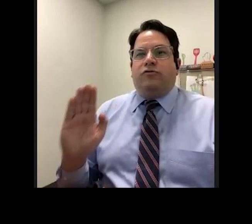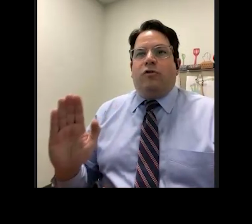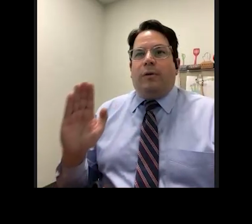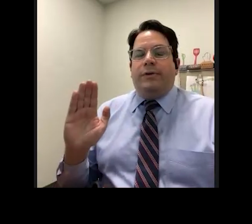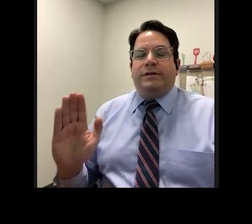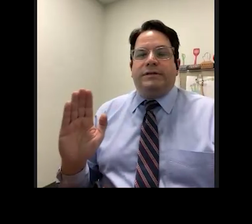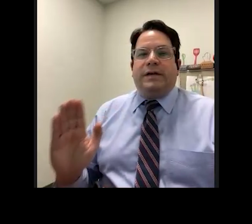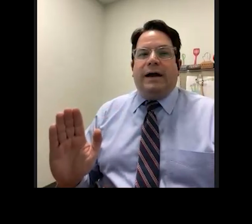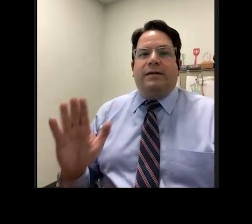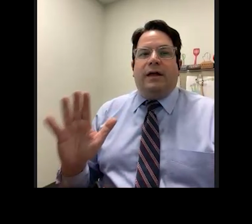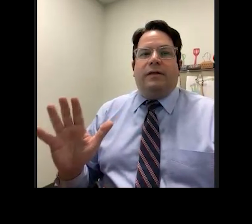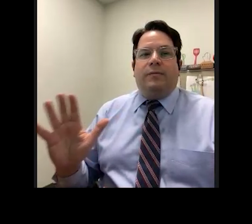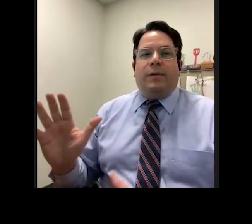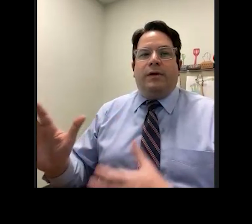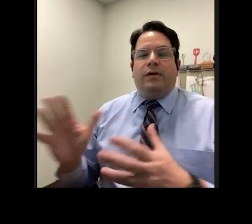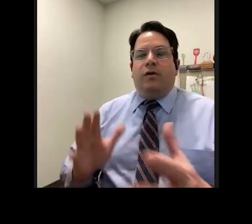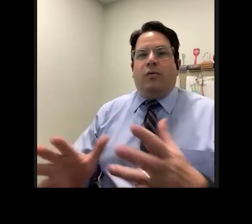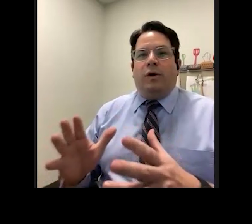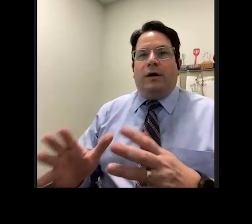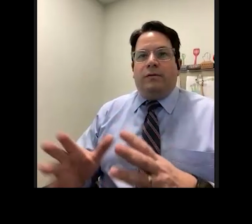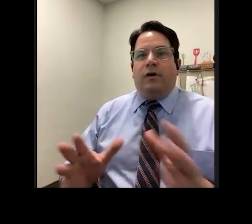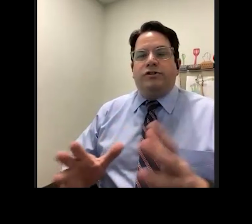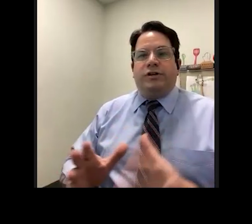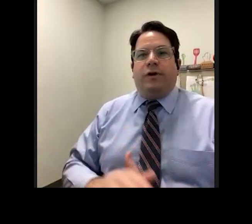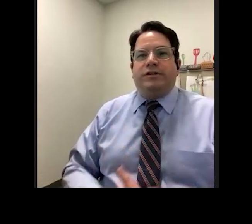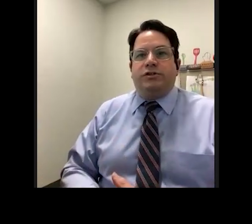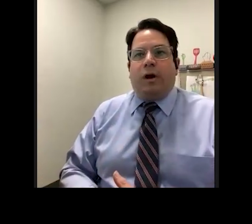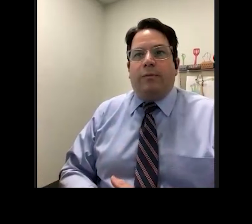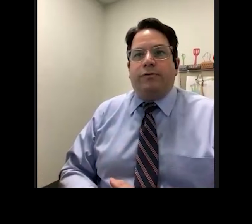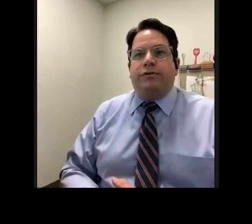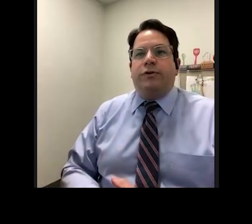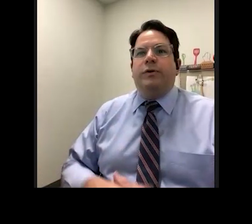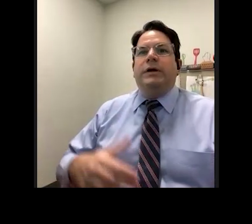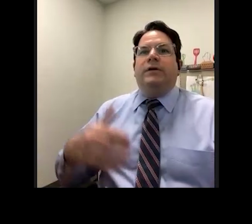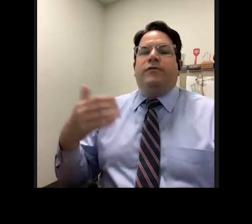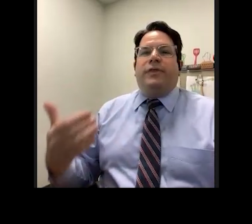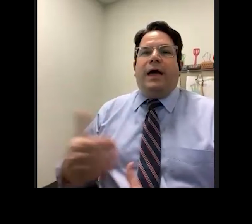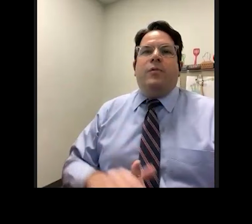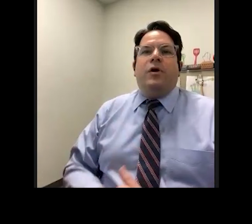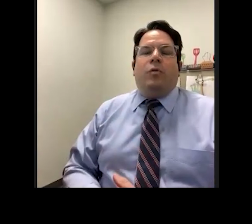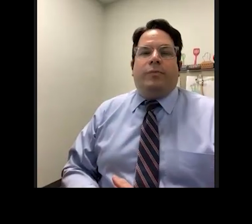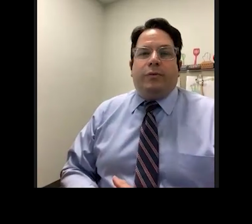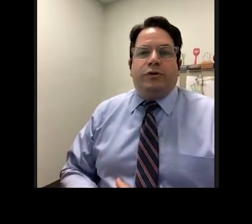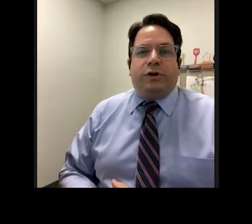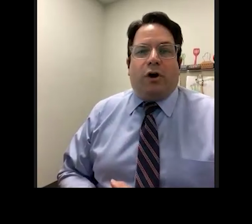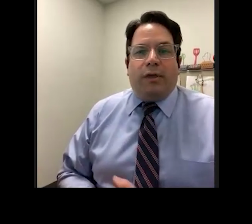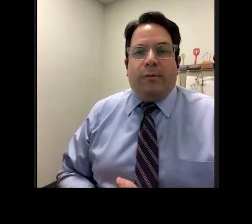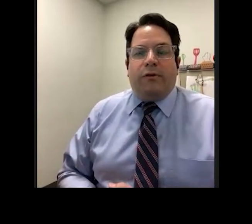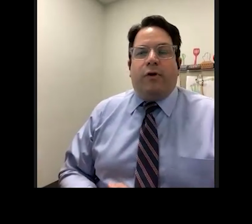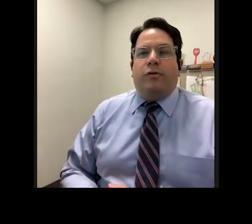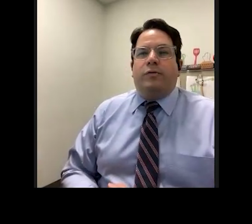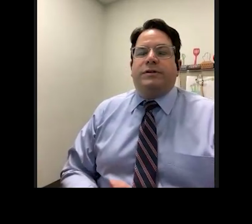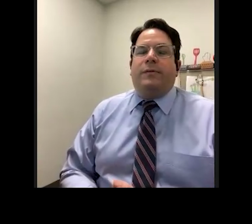not grow up in the society that maybe you younger generations were able to do. For them, when people used to call them on the phone,